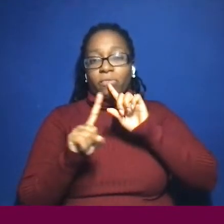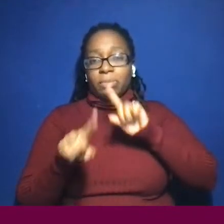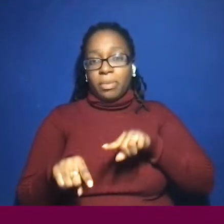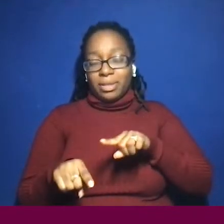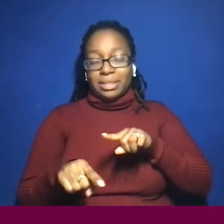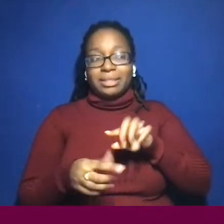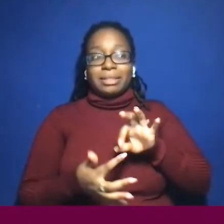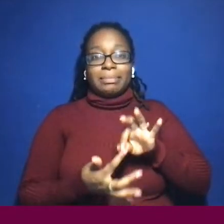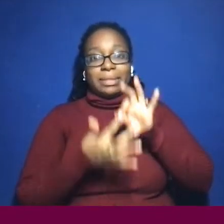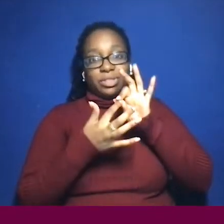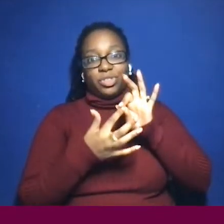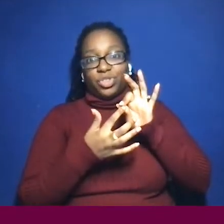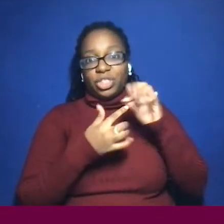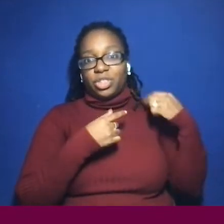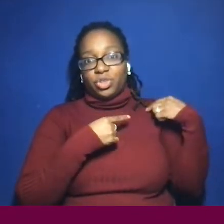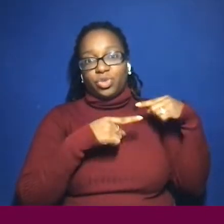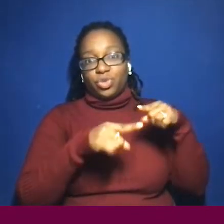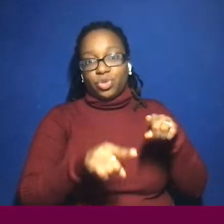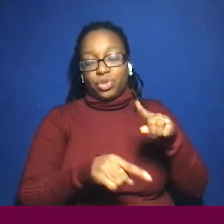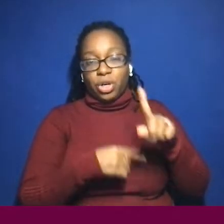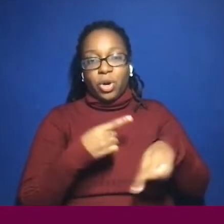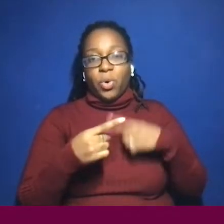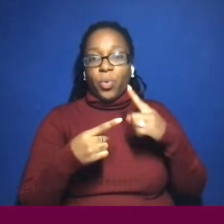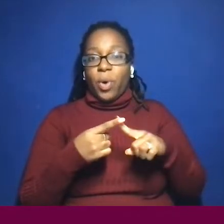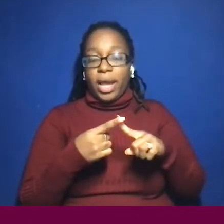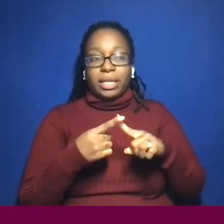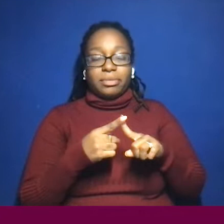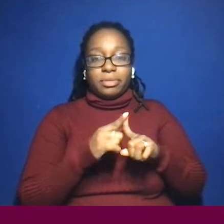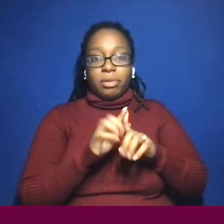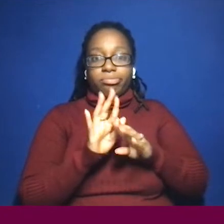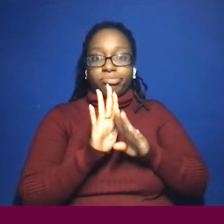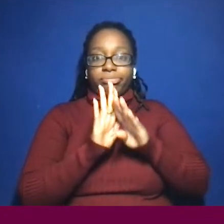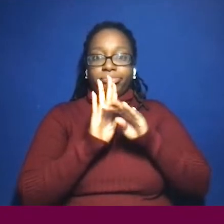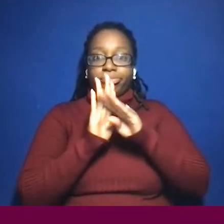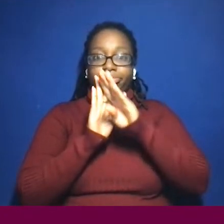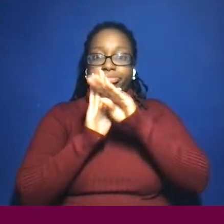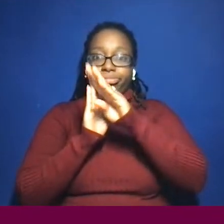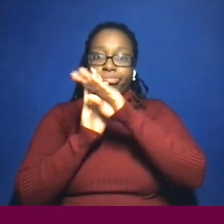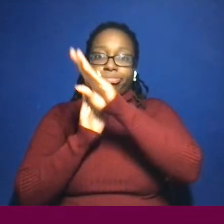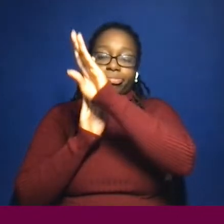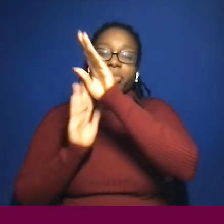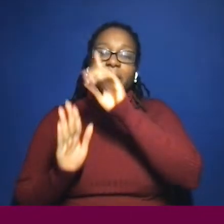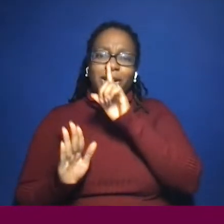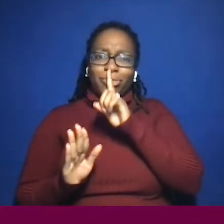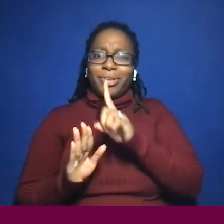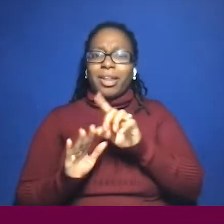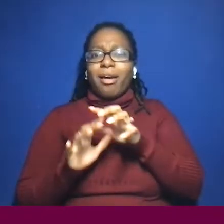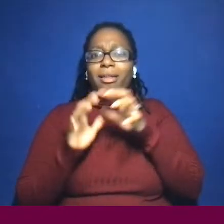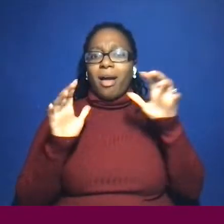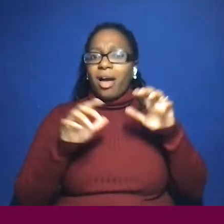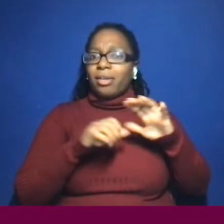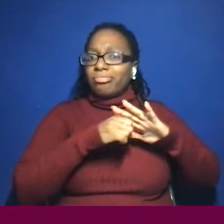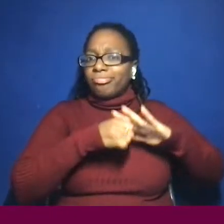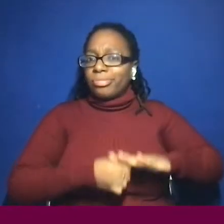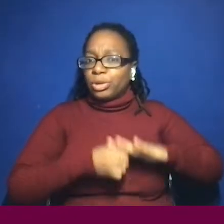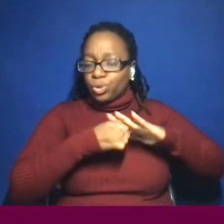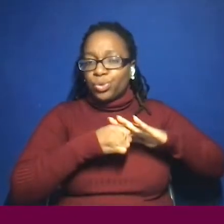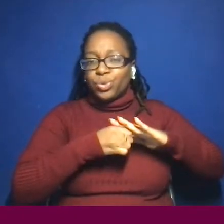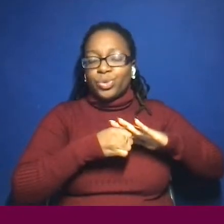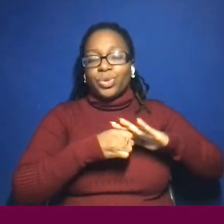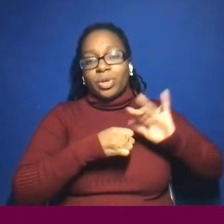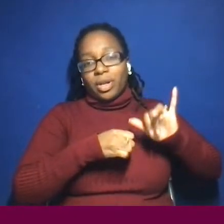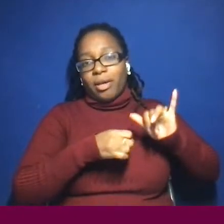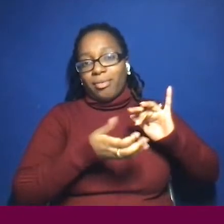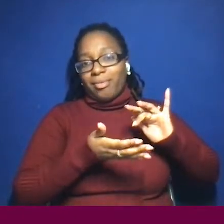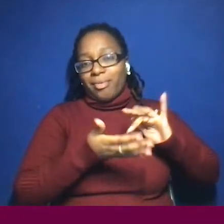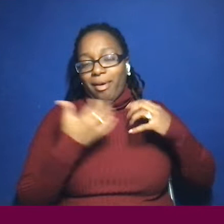particularly during the surges, had put a huge amount of pressure on the health workforce.